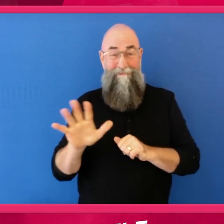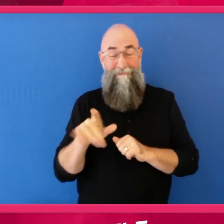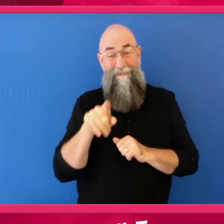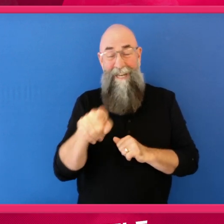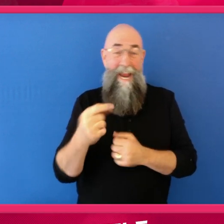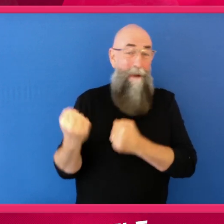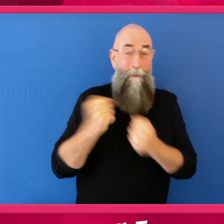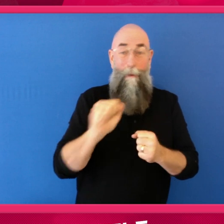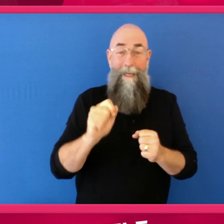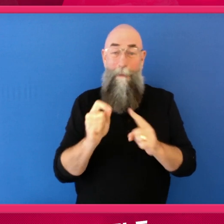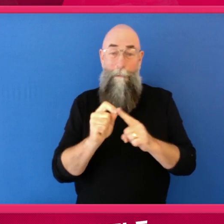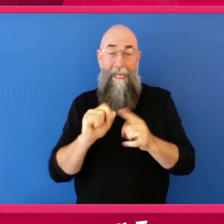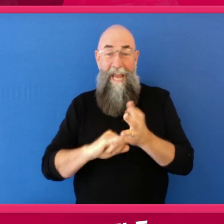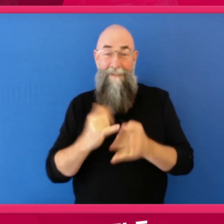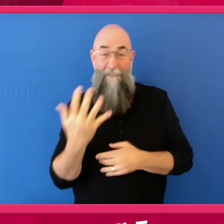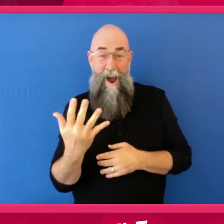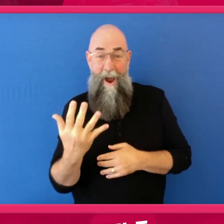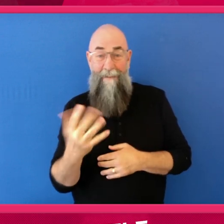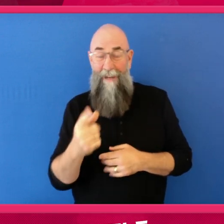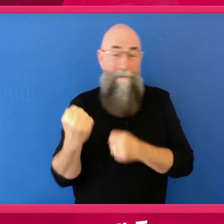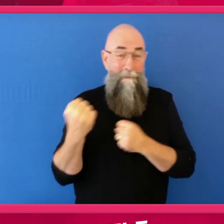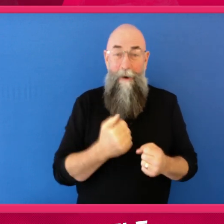and he brought his PS5 and I spent so much time playing it I said, 'Oh bloody hell, now